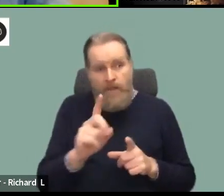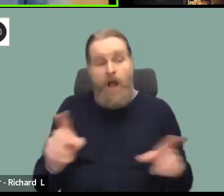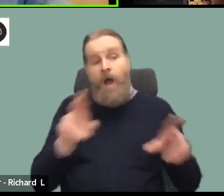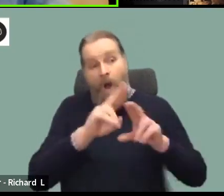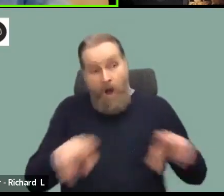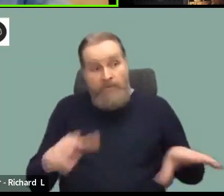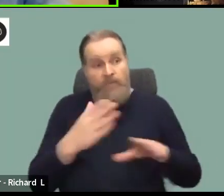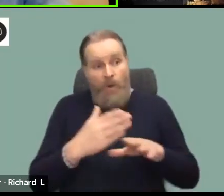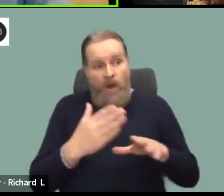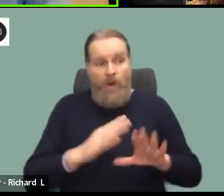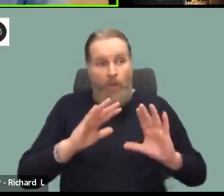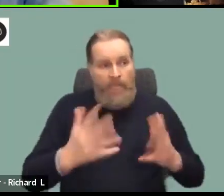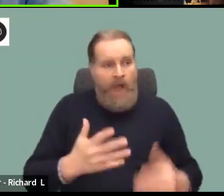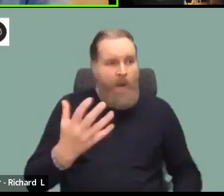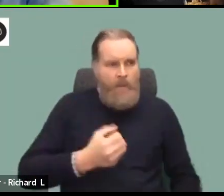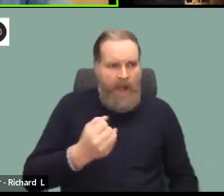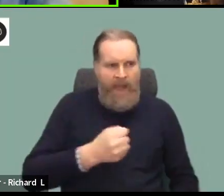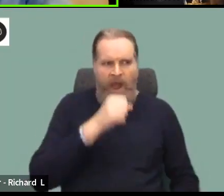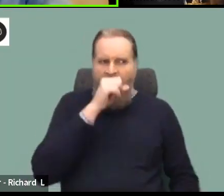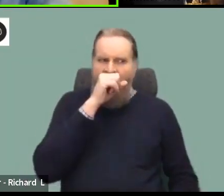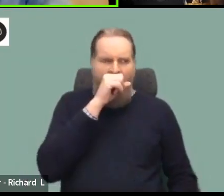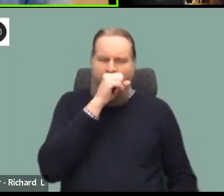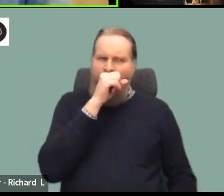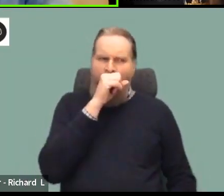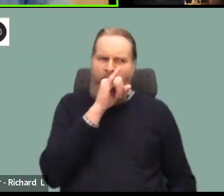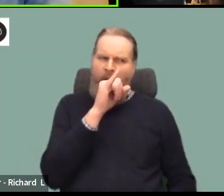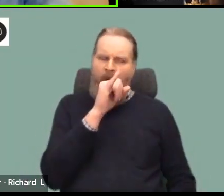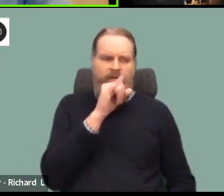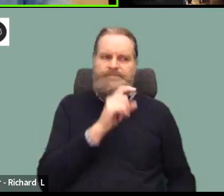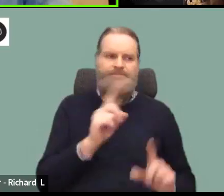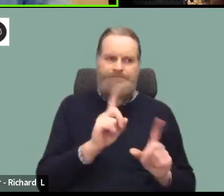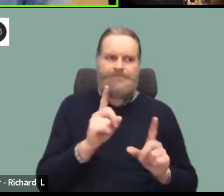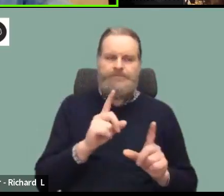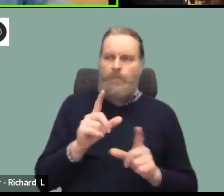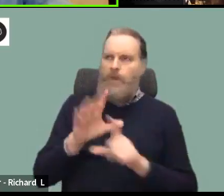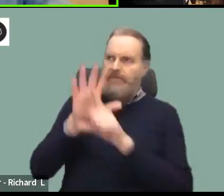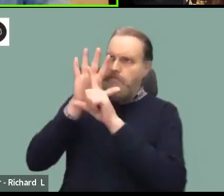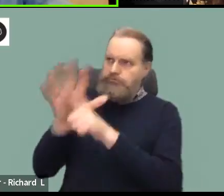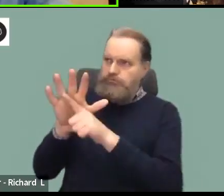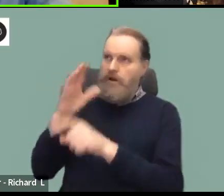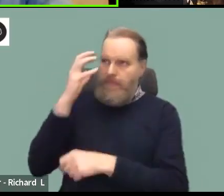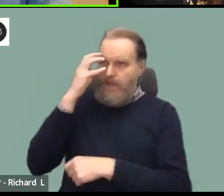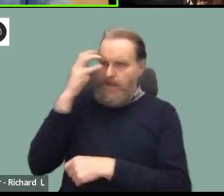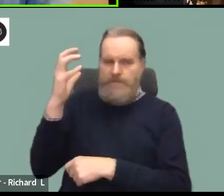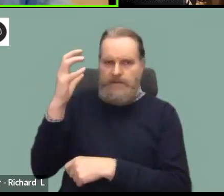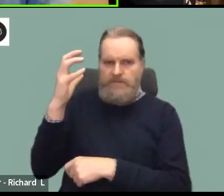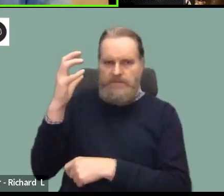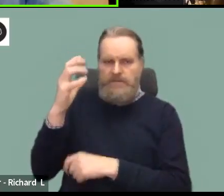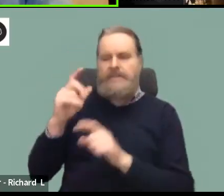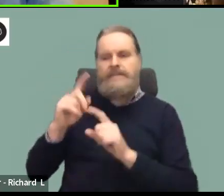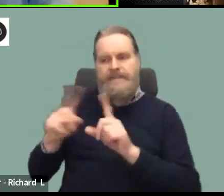and to ask people to lose that se anything between 50 and 100 pounds depending on their earnings, and to ask people to lose that level of money. We all need to believe that of money. We all need to believe that that's enough to put pressure on the government. History tells us that that. because